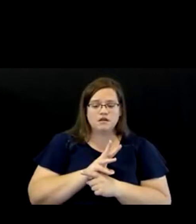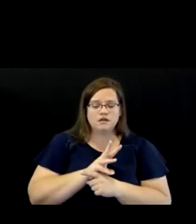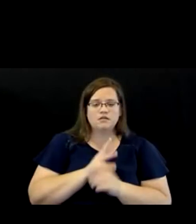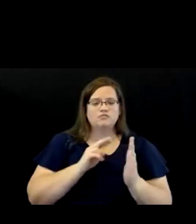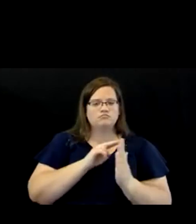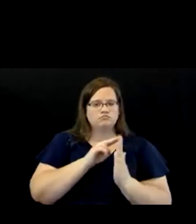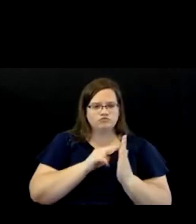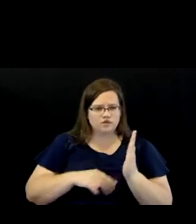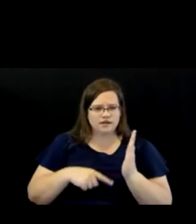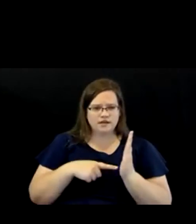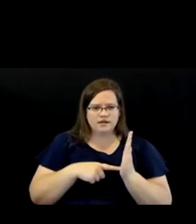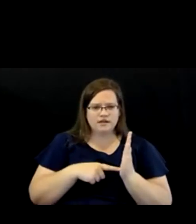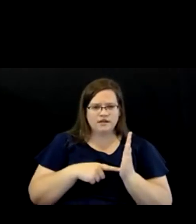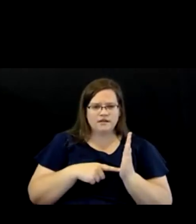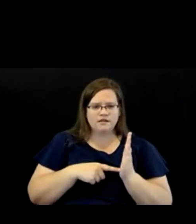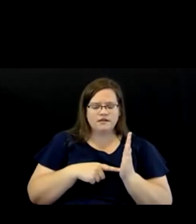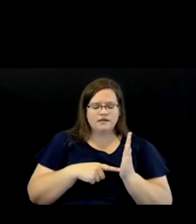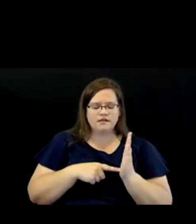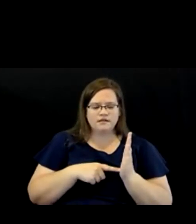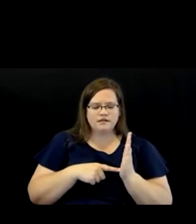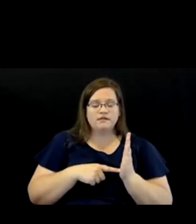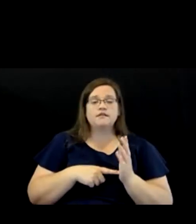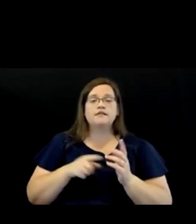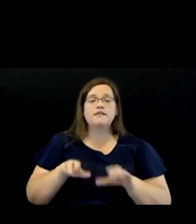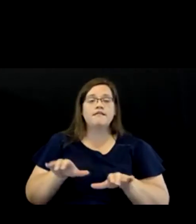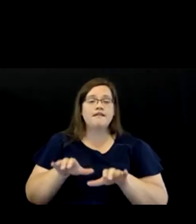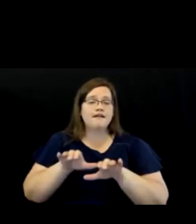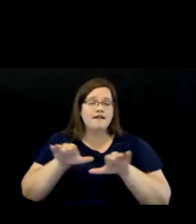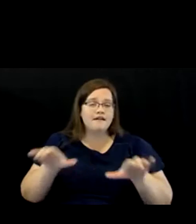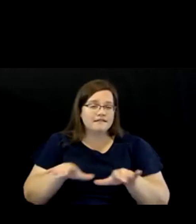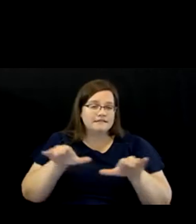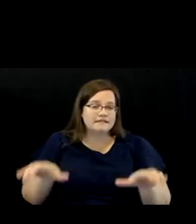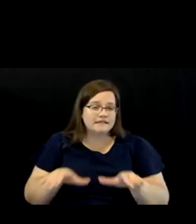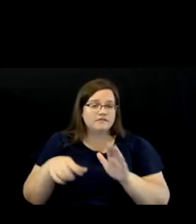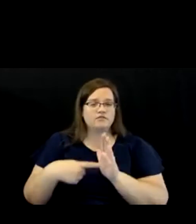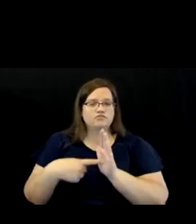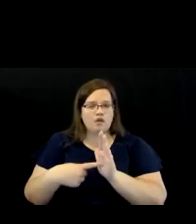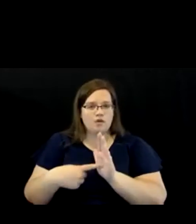these. The activities represent the community needs and that